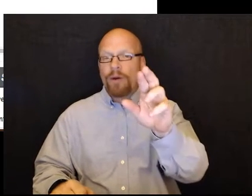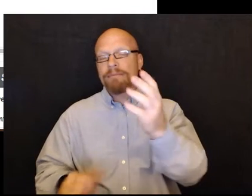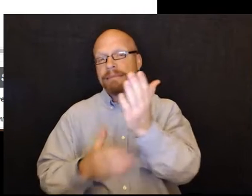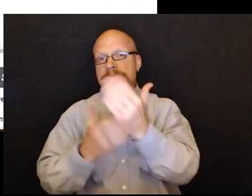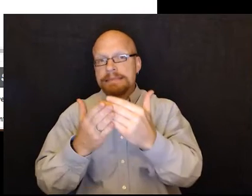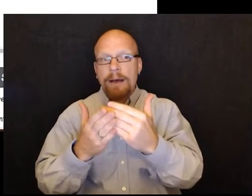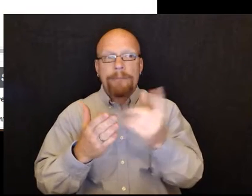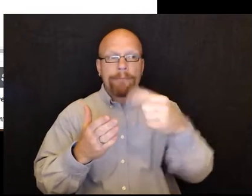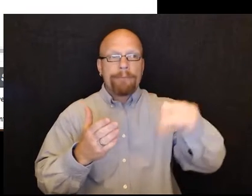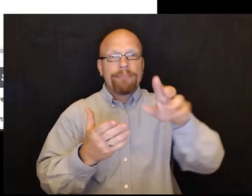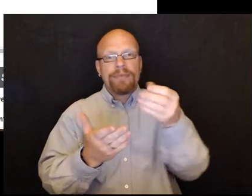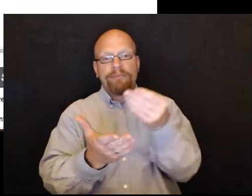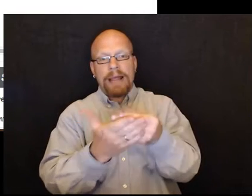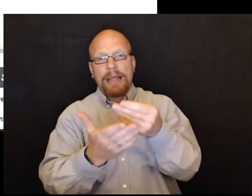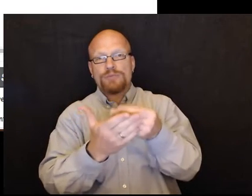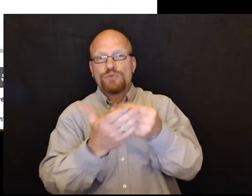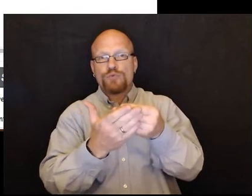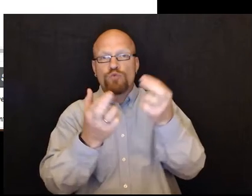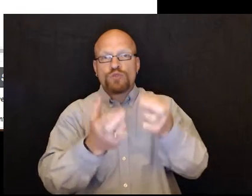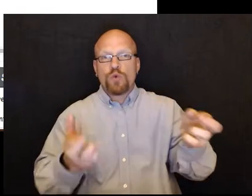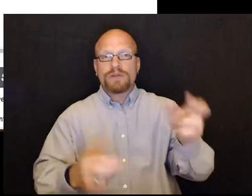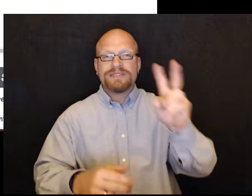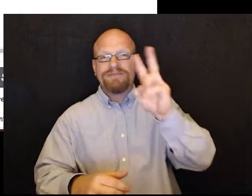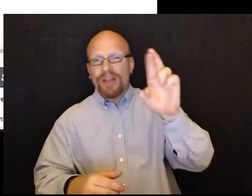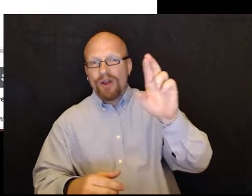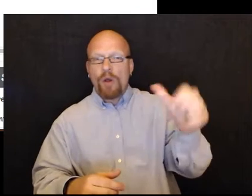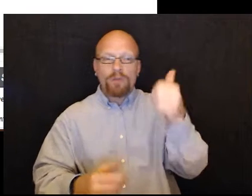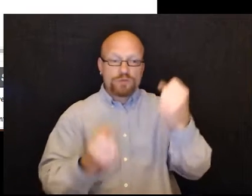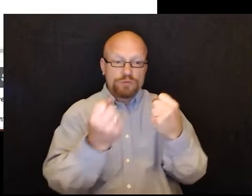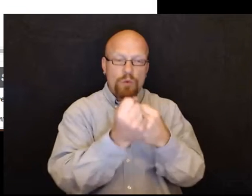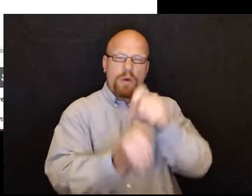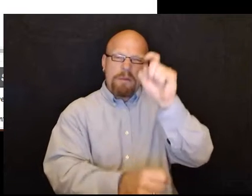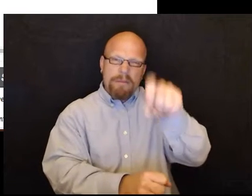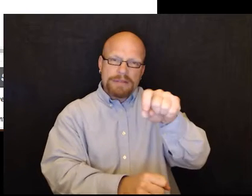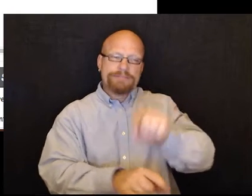there are two ways... How do you receive this? You may actually purchase it online